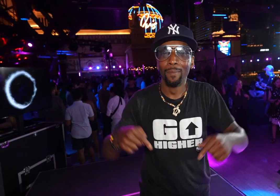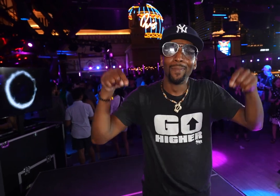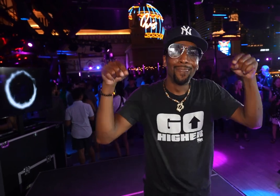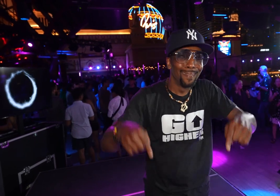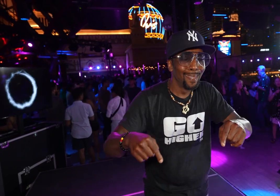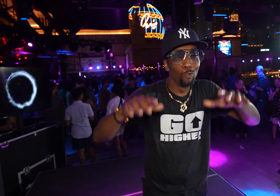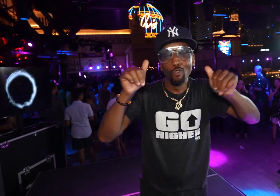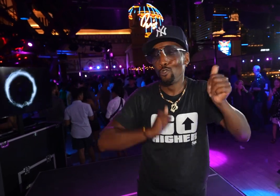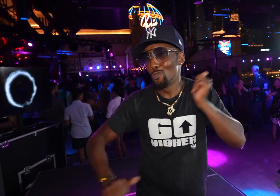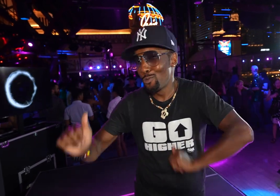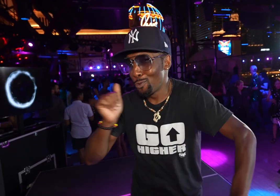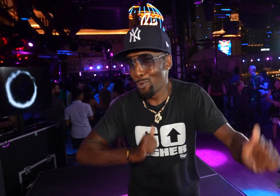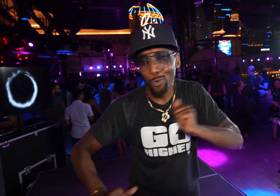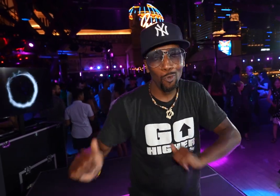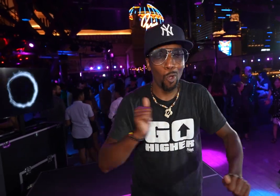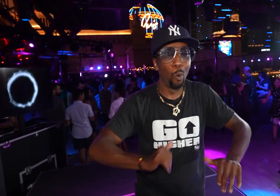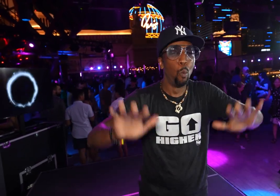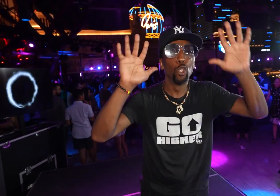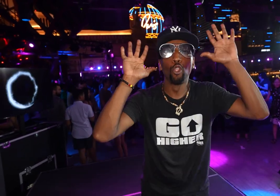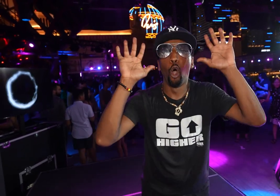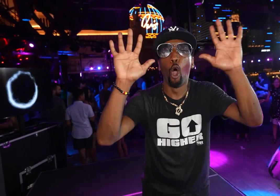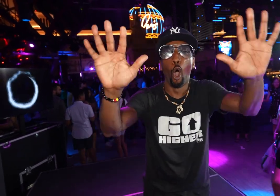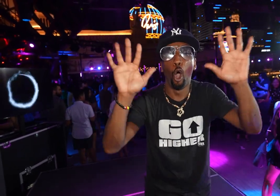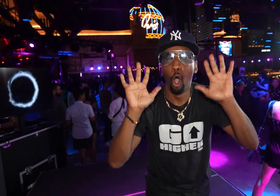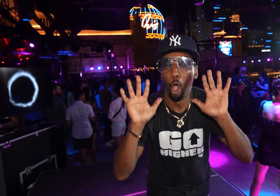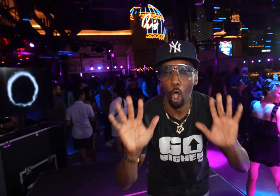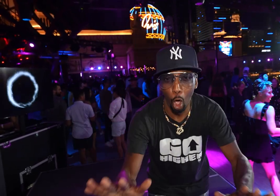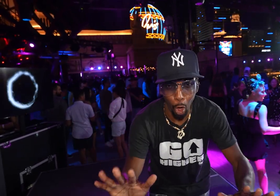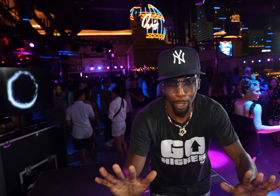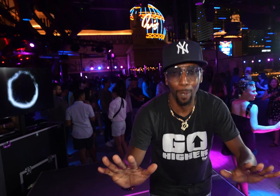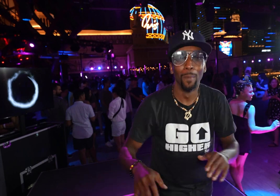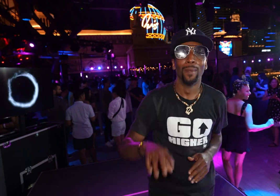This show was AWESOME.